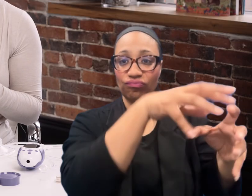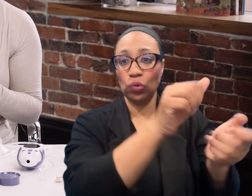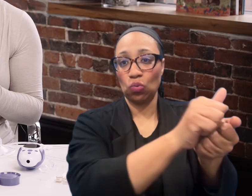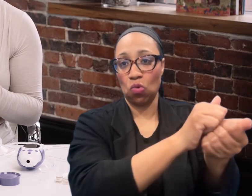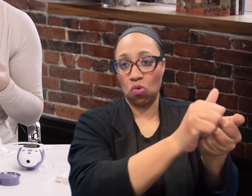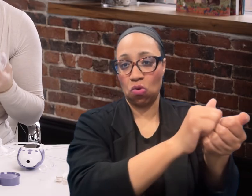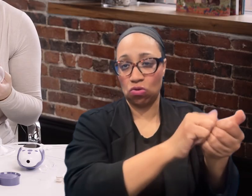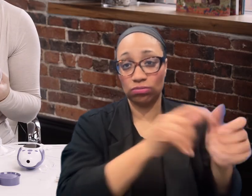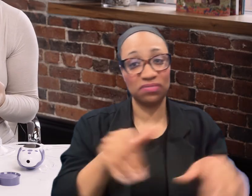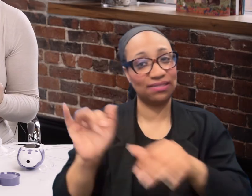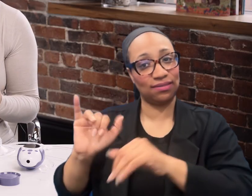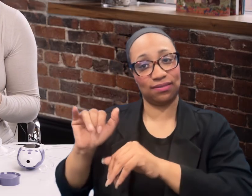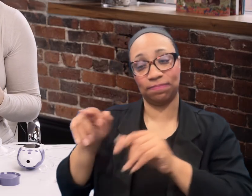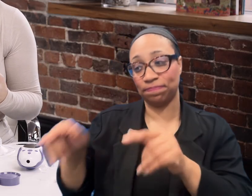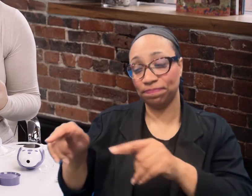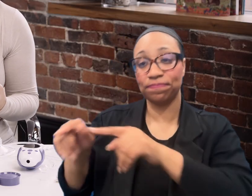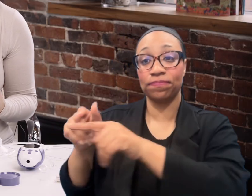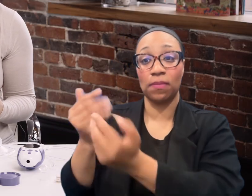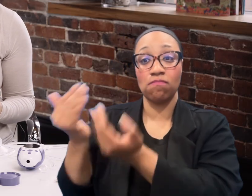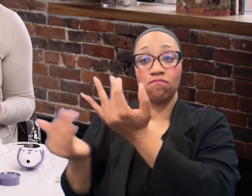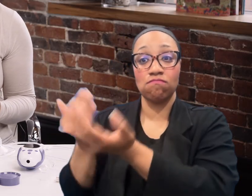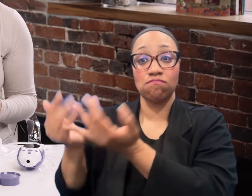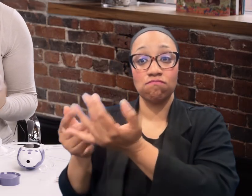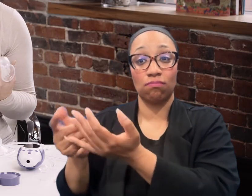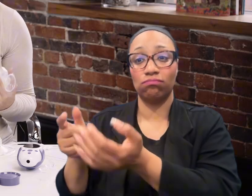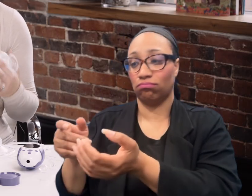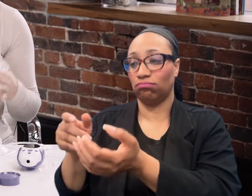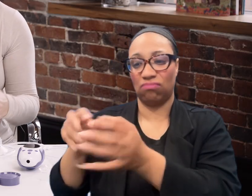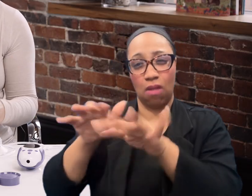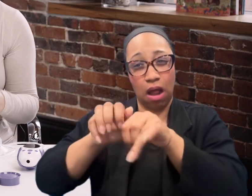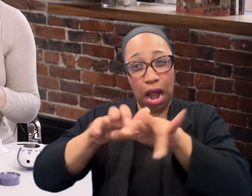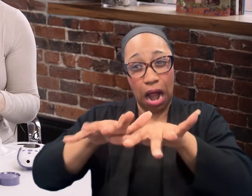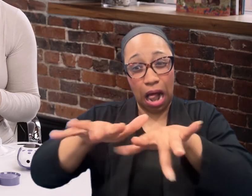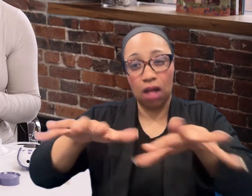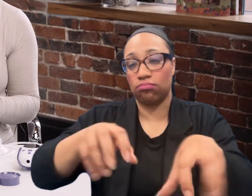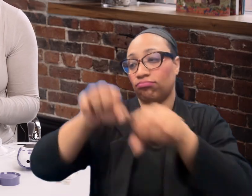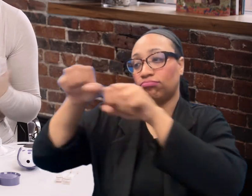these parts before first use for 5 minutes. So any of the parts that you're going to use,